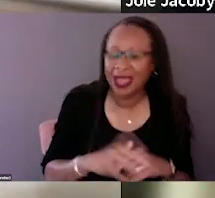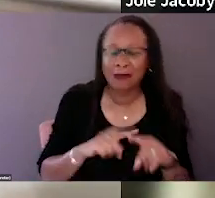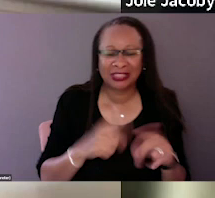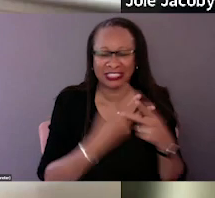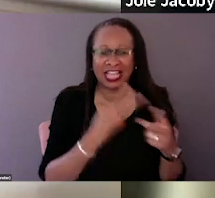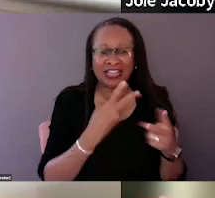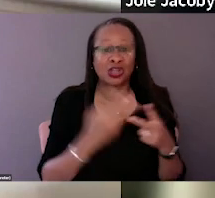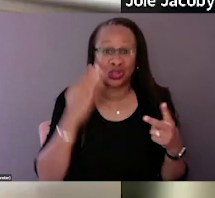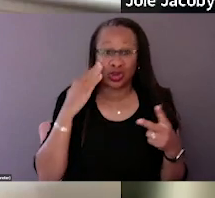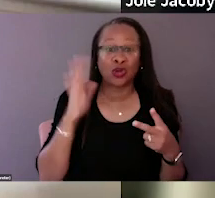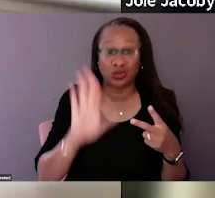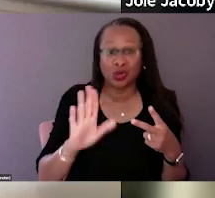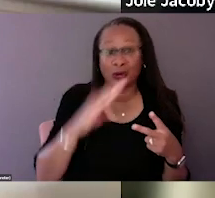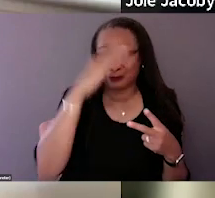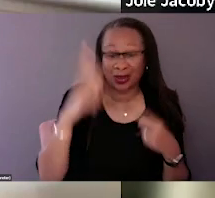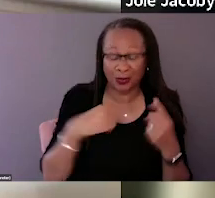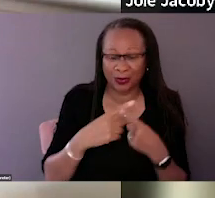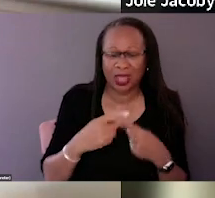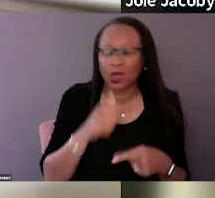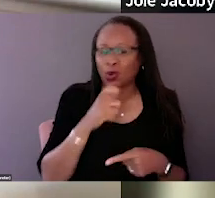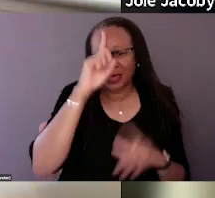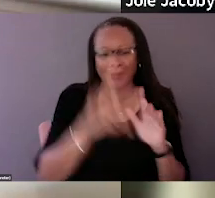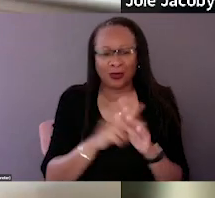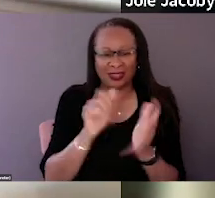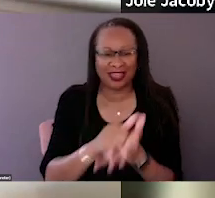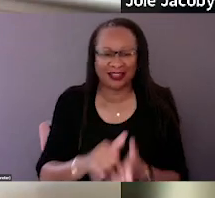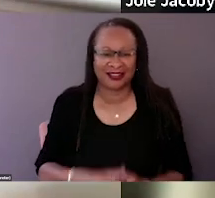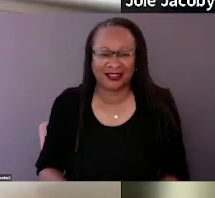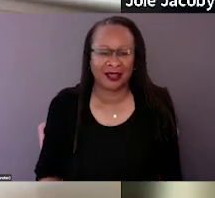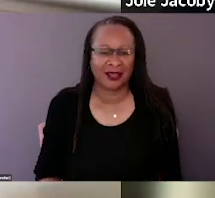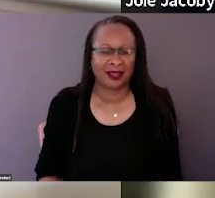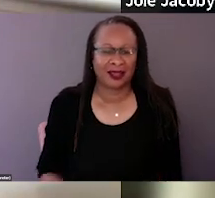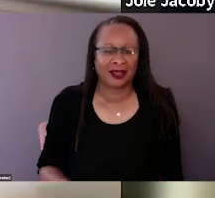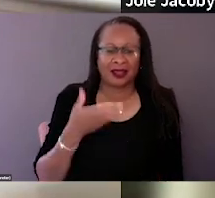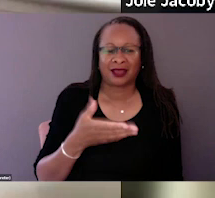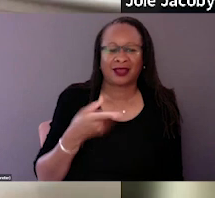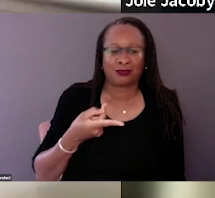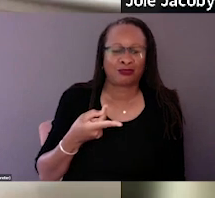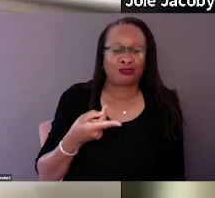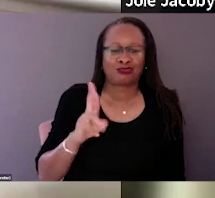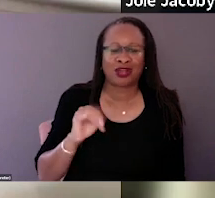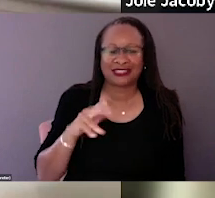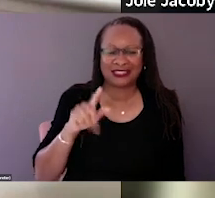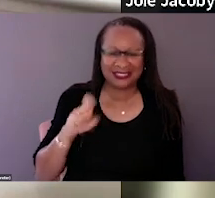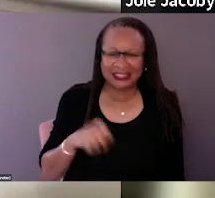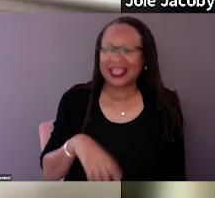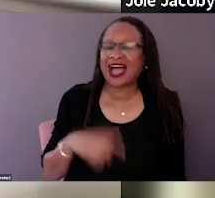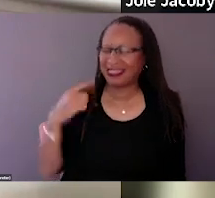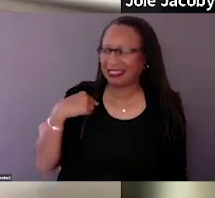and who came up with that? I think I said what the brunch food should be. I'll take the fall for that for sure.